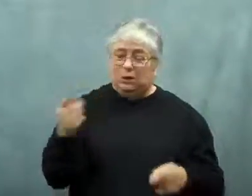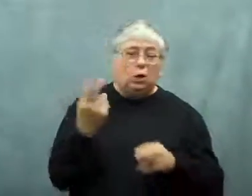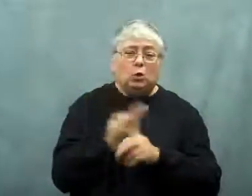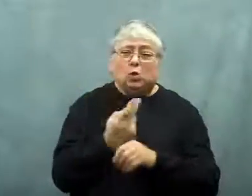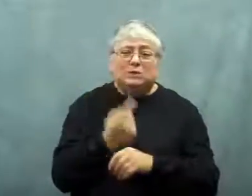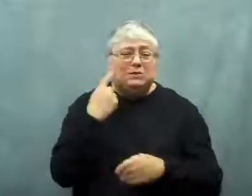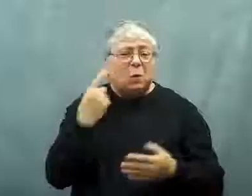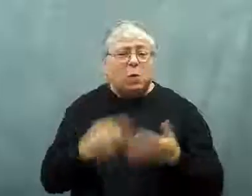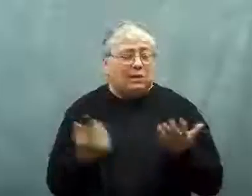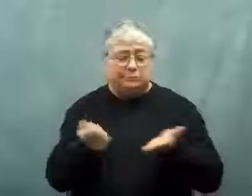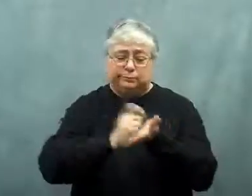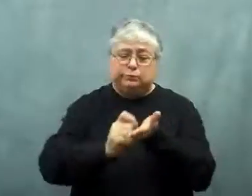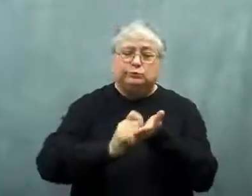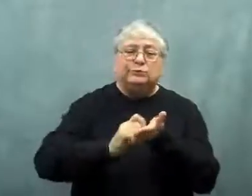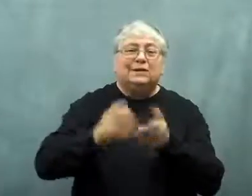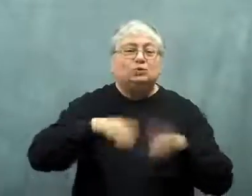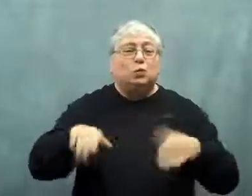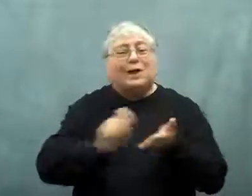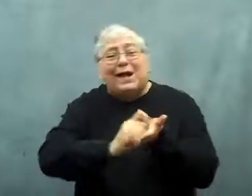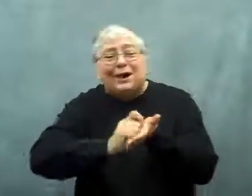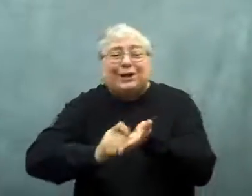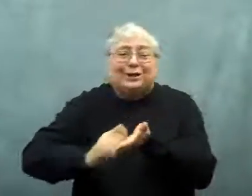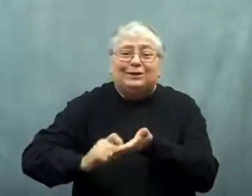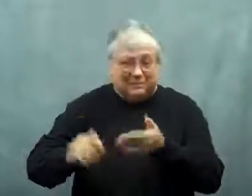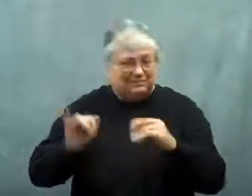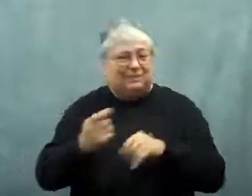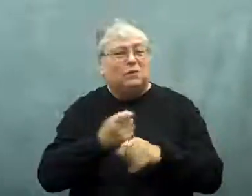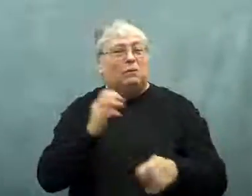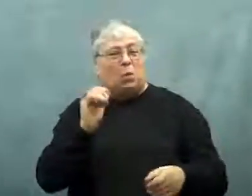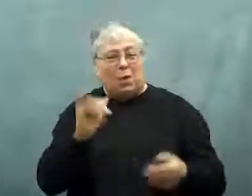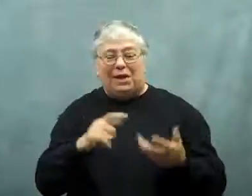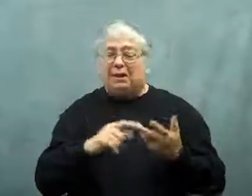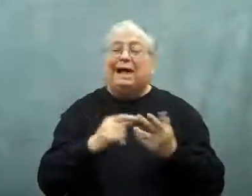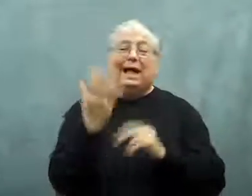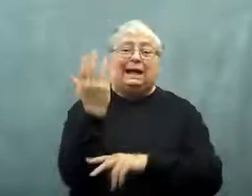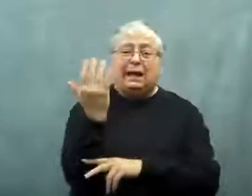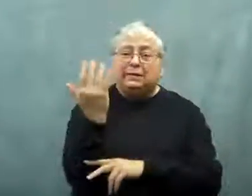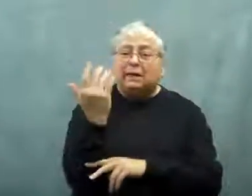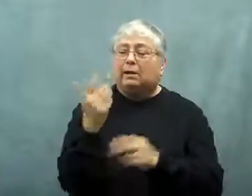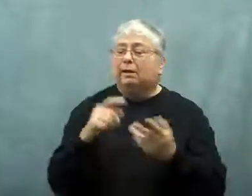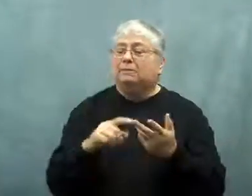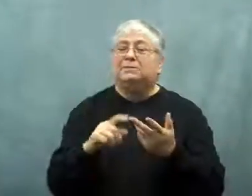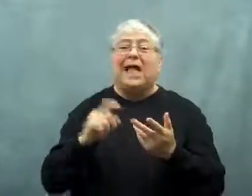It's used to make crayons that children color with.